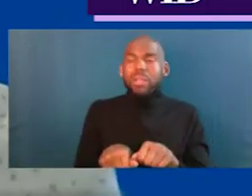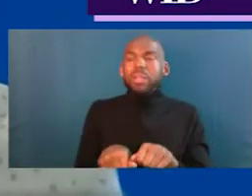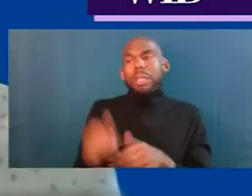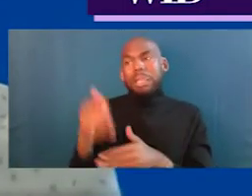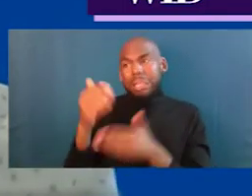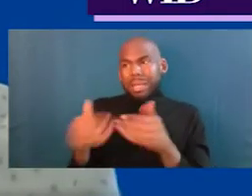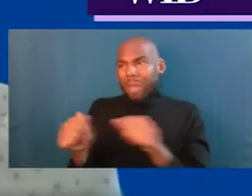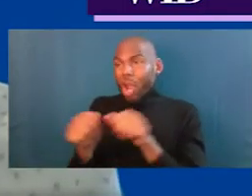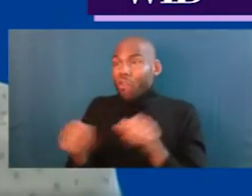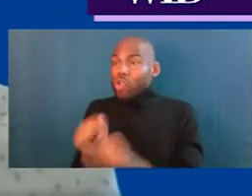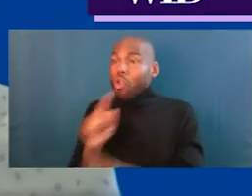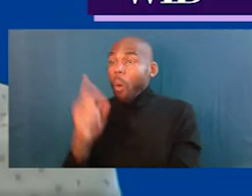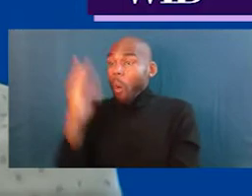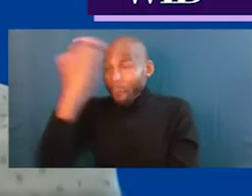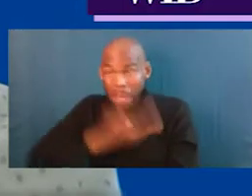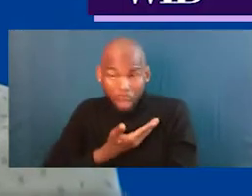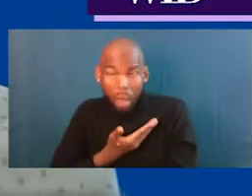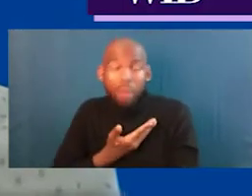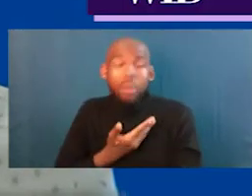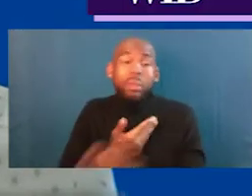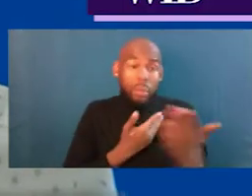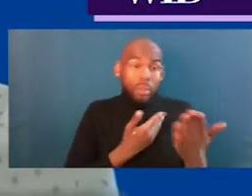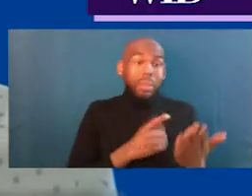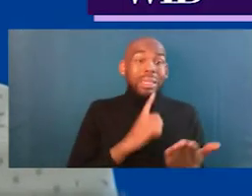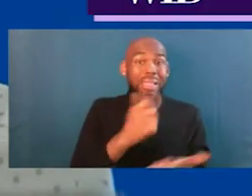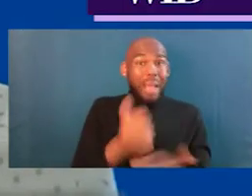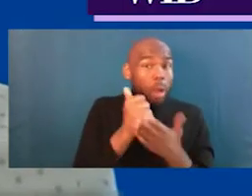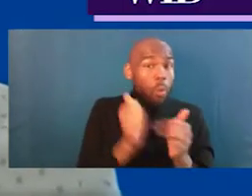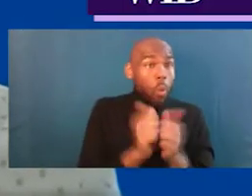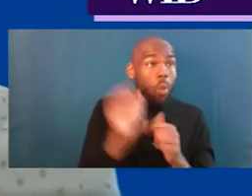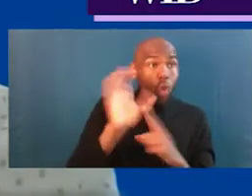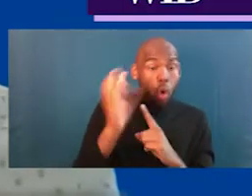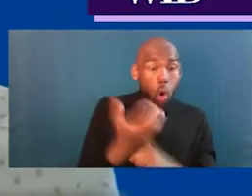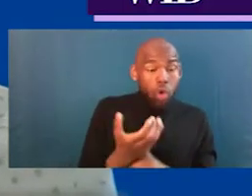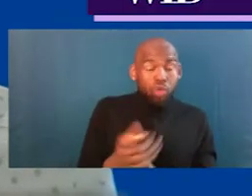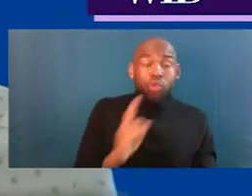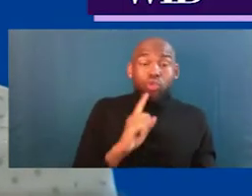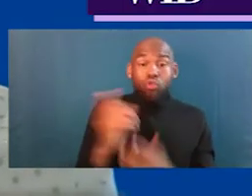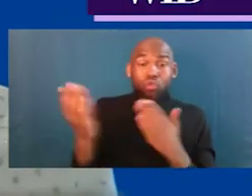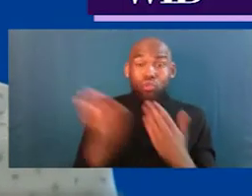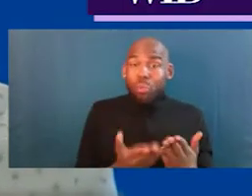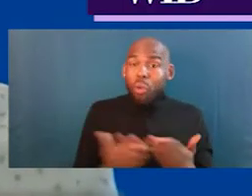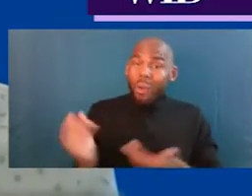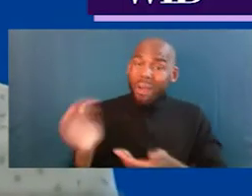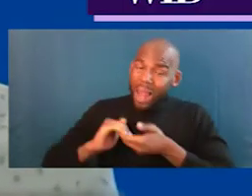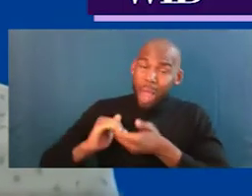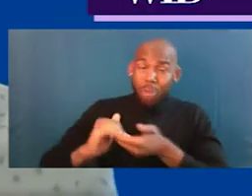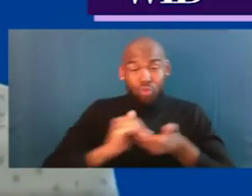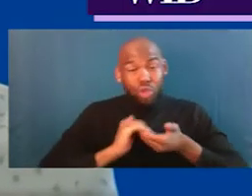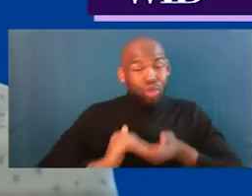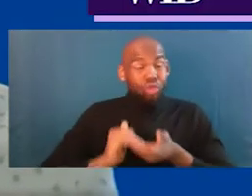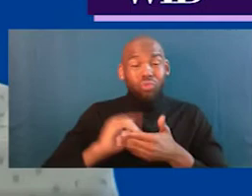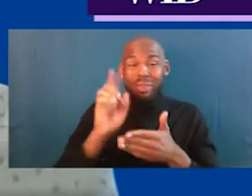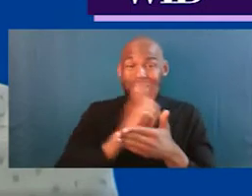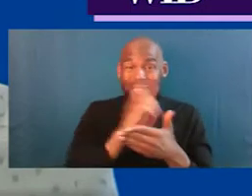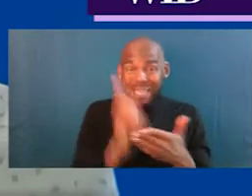may be overlooked. It's made us better, it's helped with our culture, it's brought collaboration,